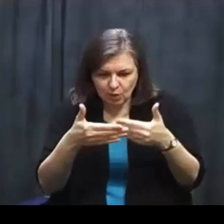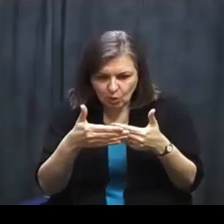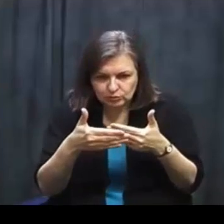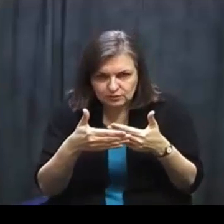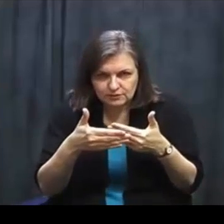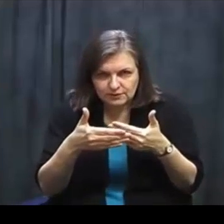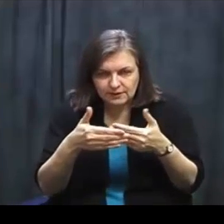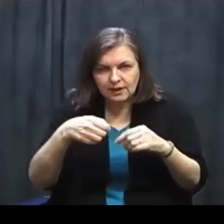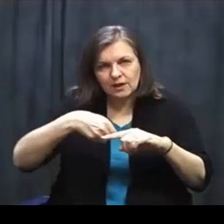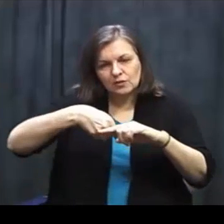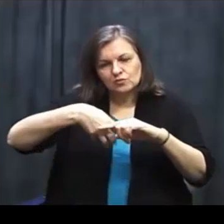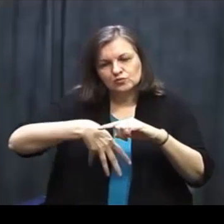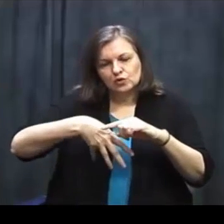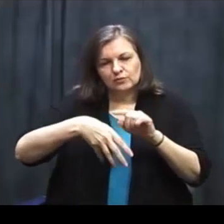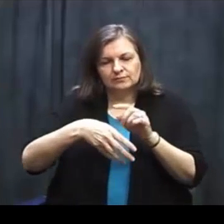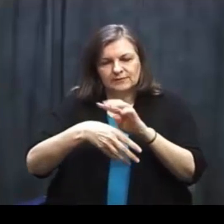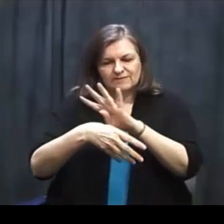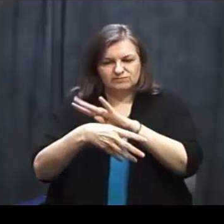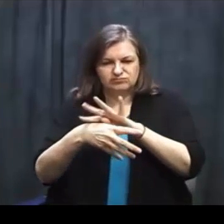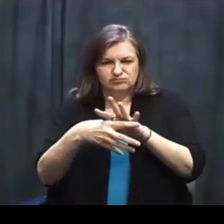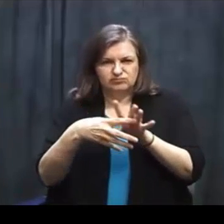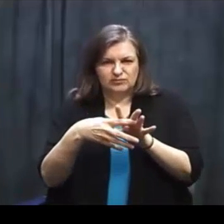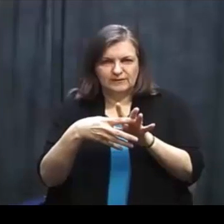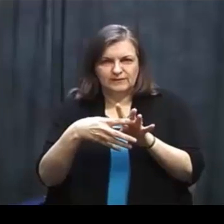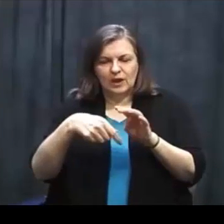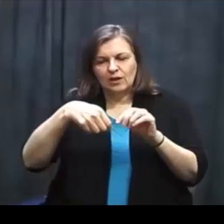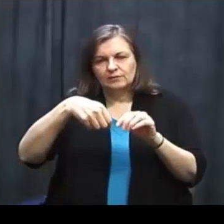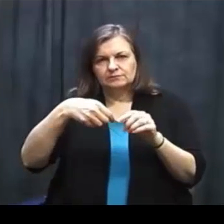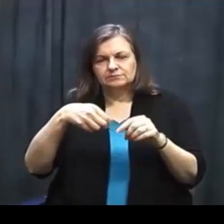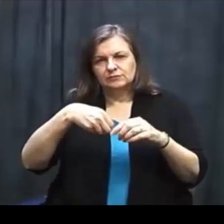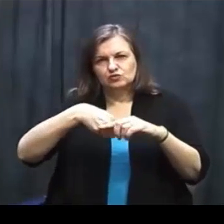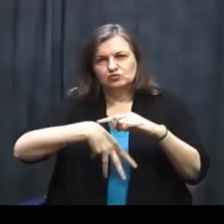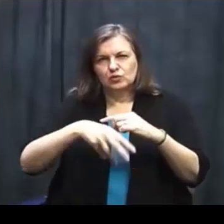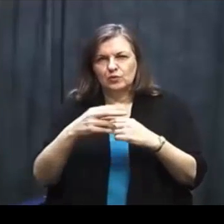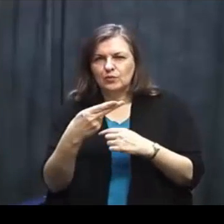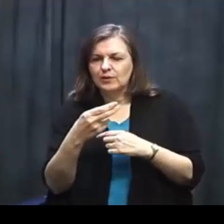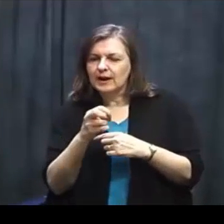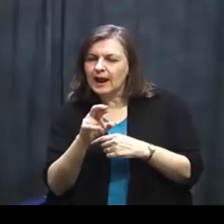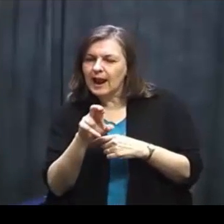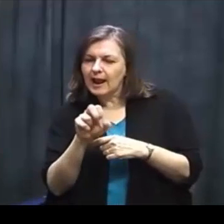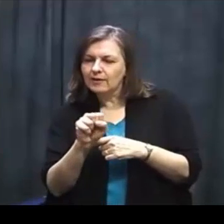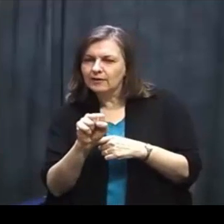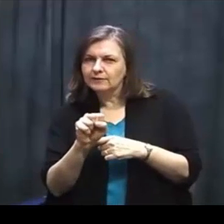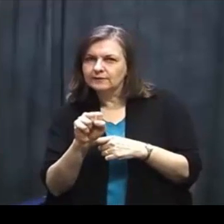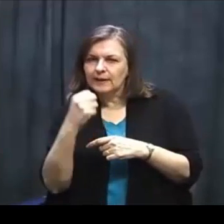root hairs essentially make their roots look fuzzy